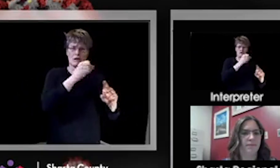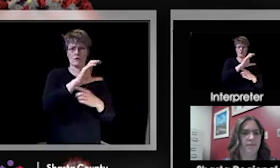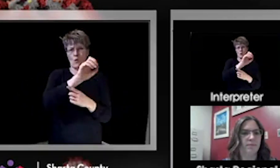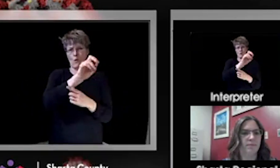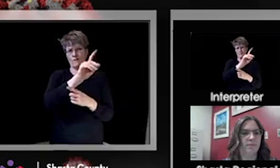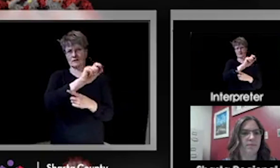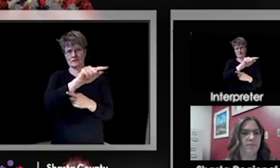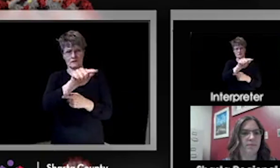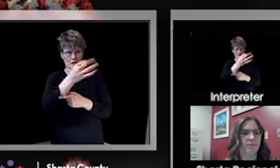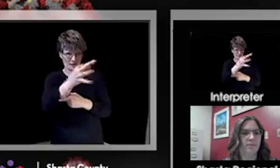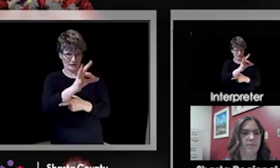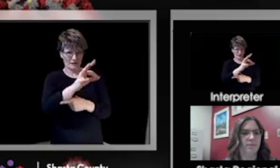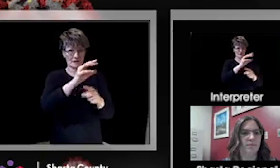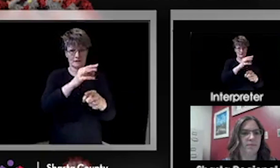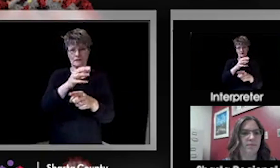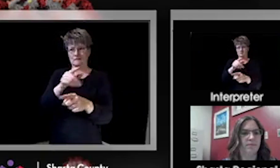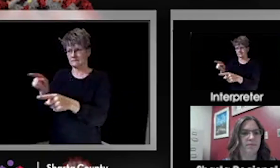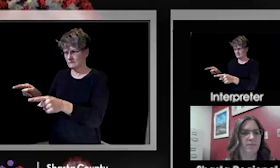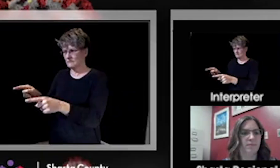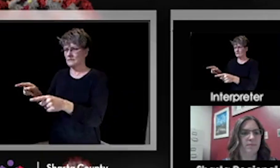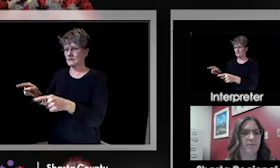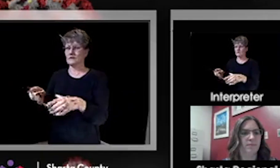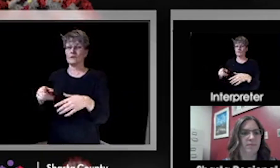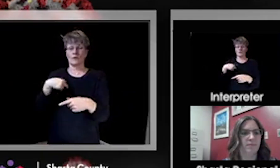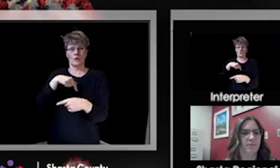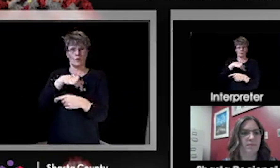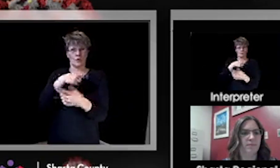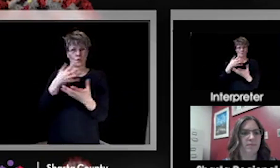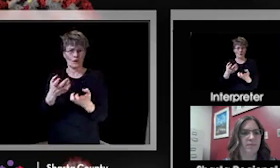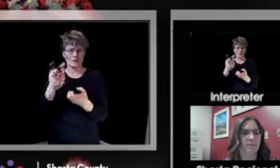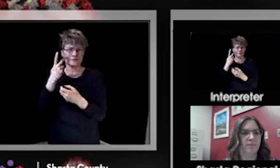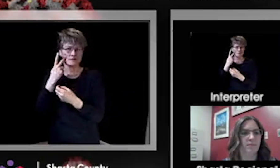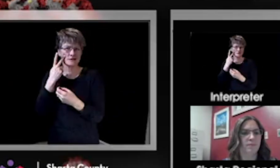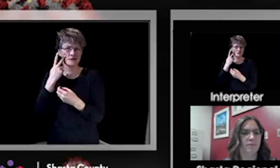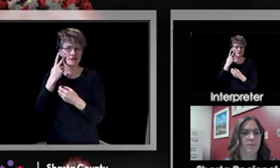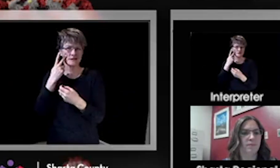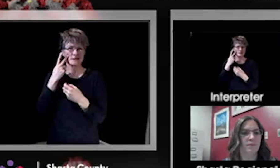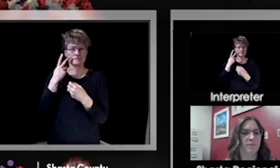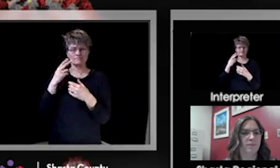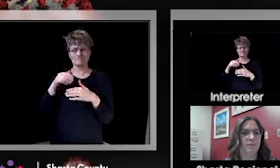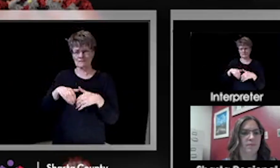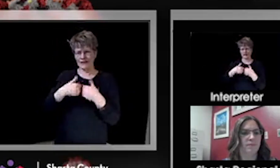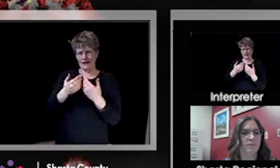to learn how that test plays out in a community where you actually have disease transmission,